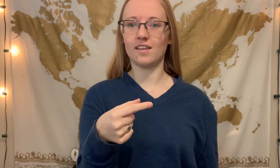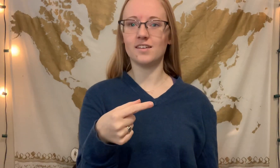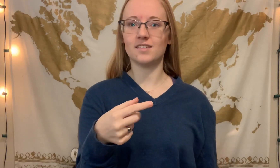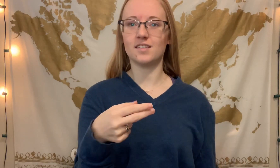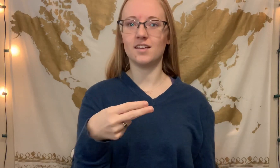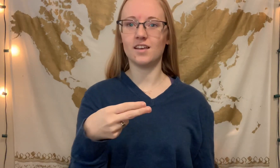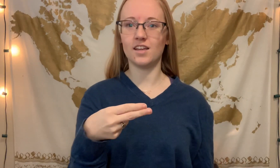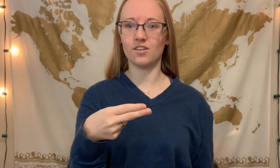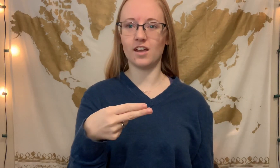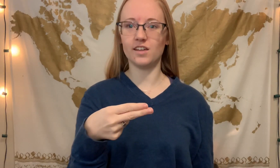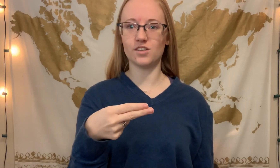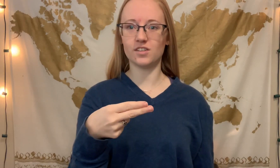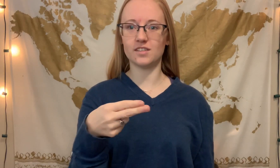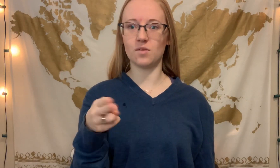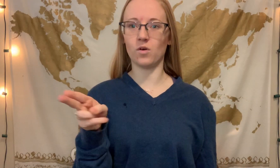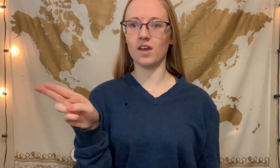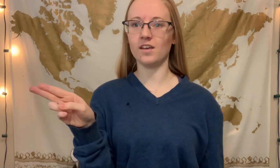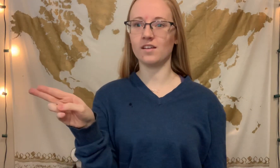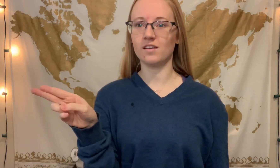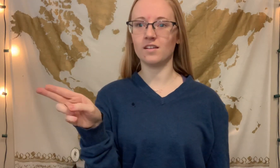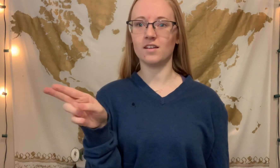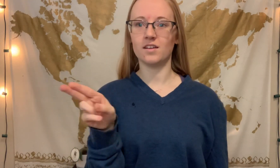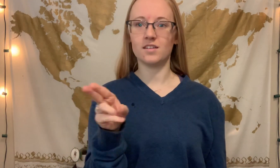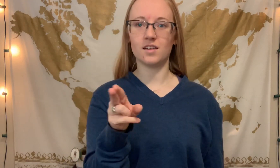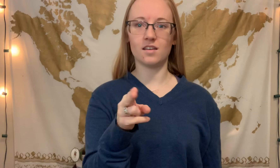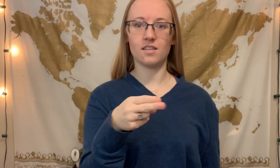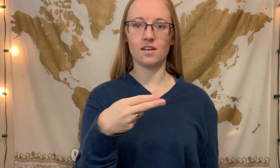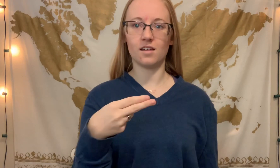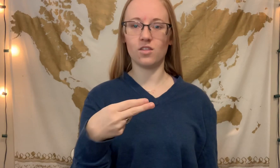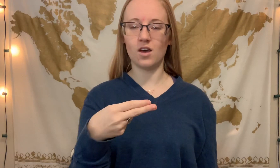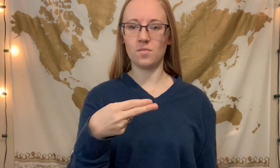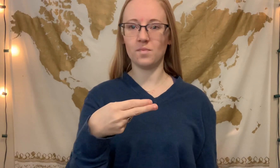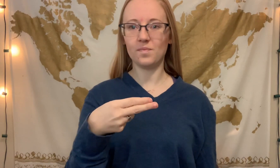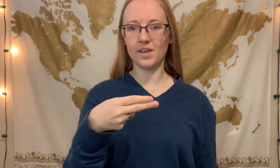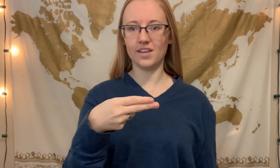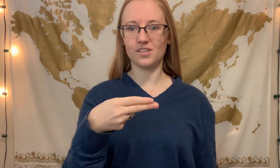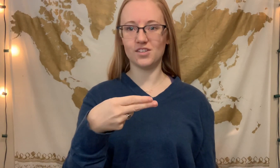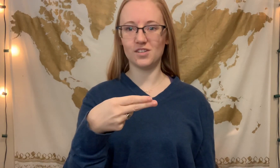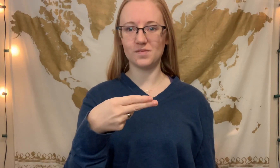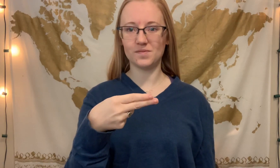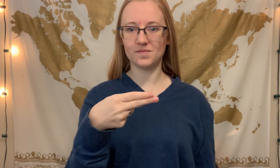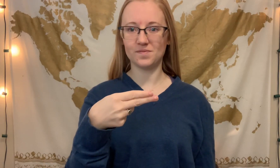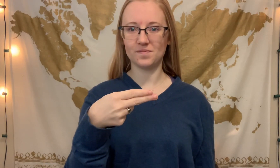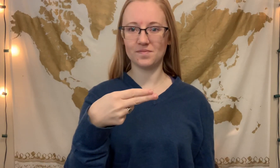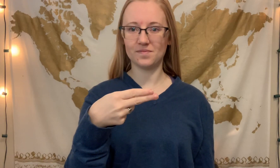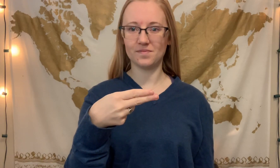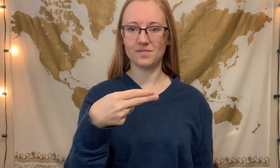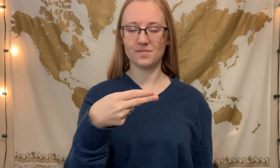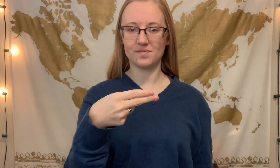this and your H the same way. Tuck the thumb H.